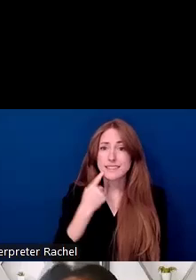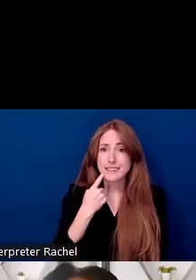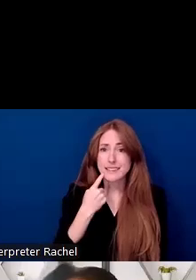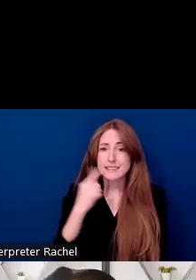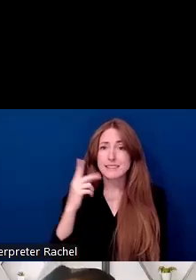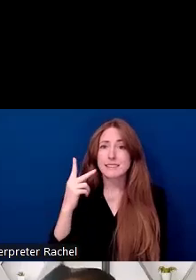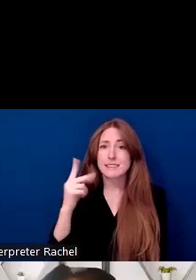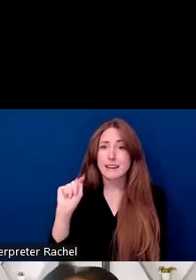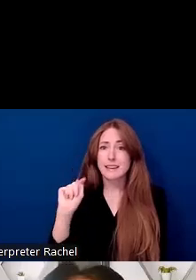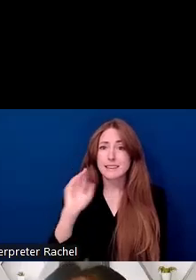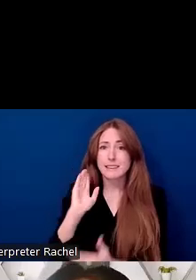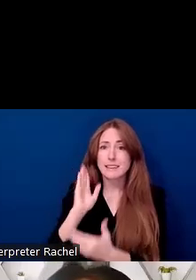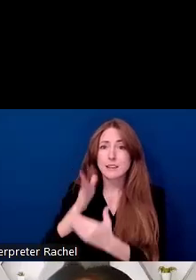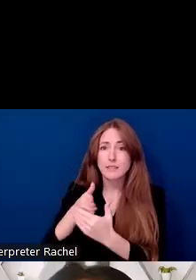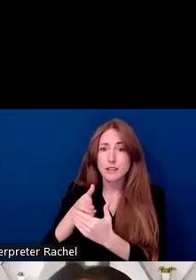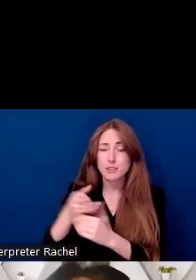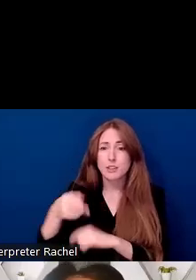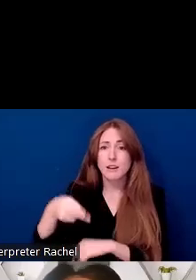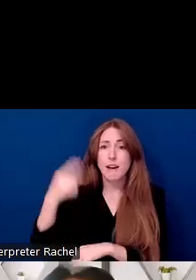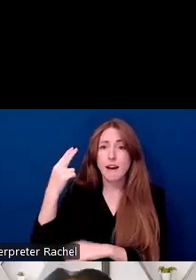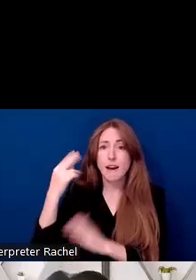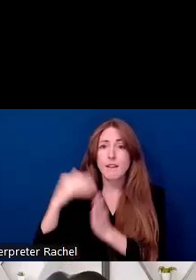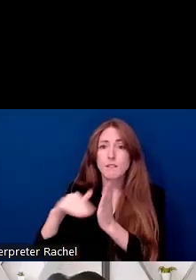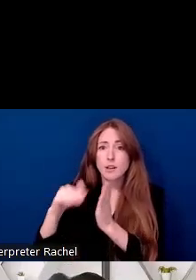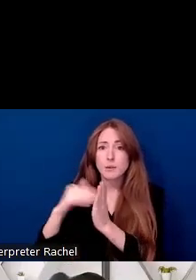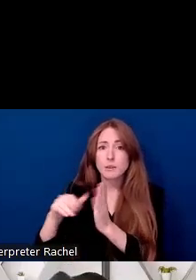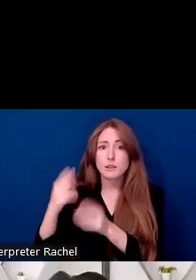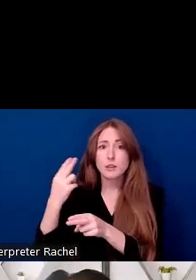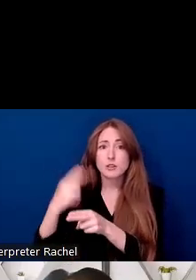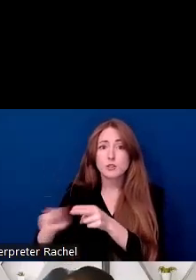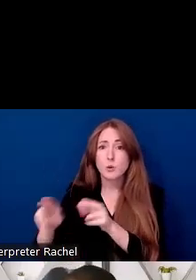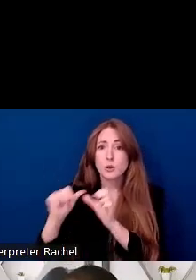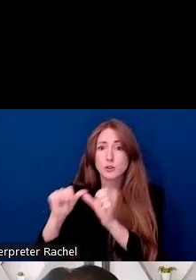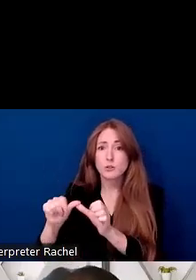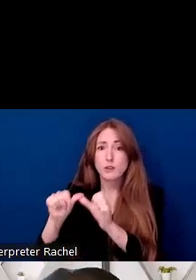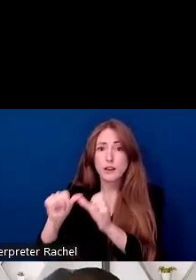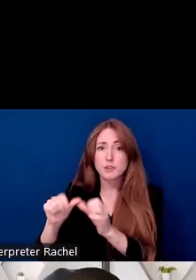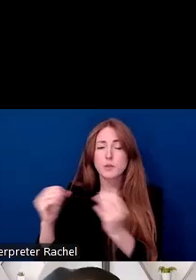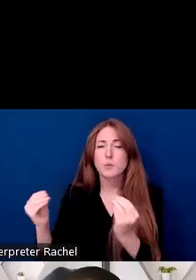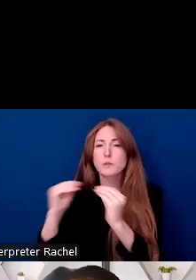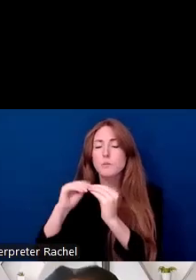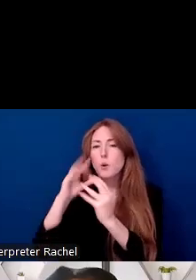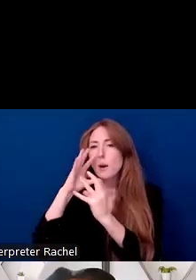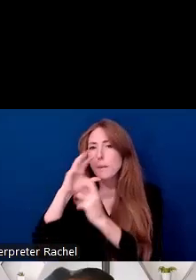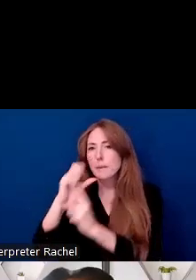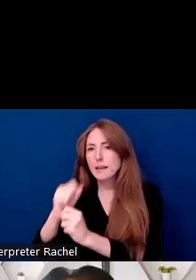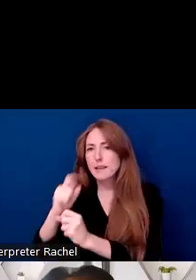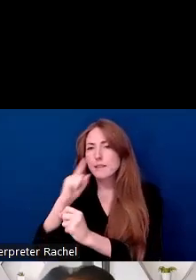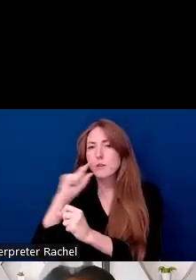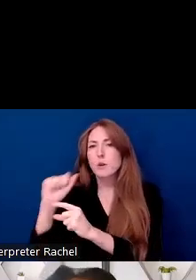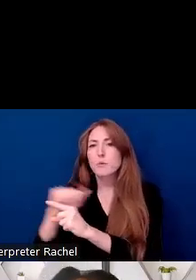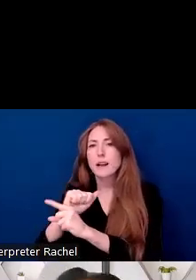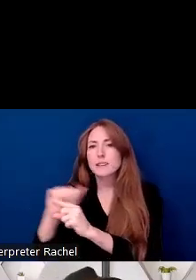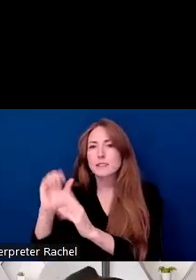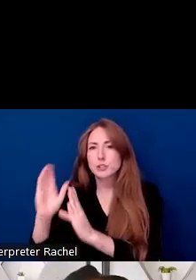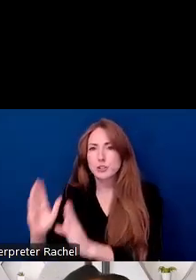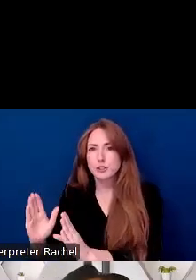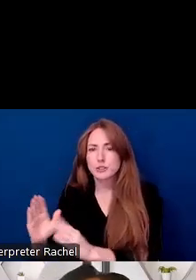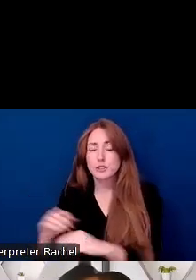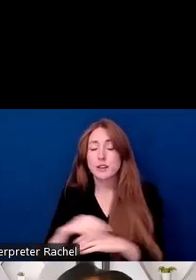high frequency/short duration was more appealing for practitioner interventions which require less